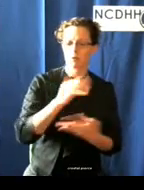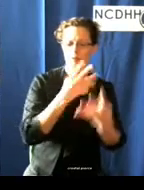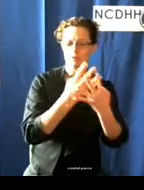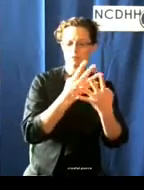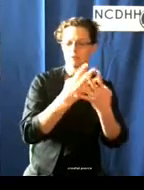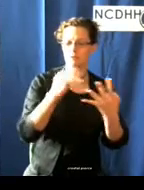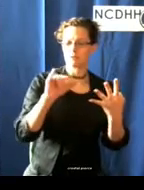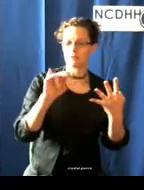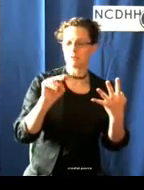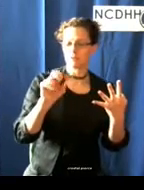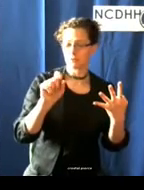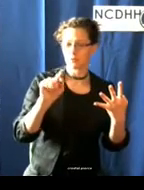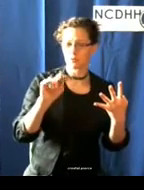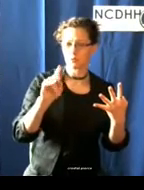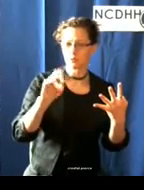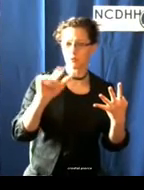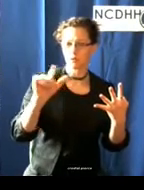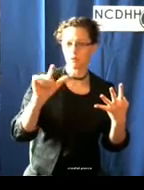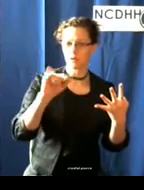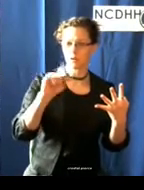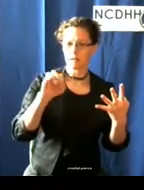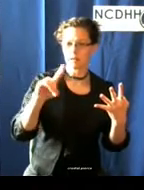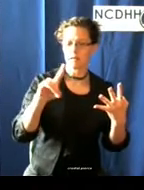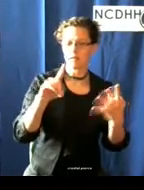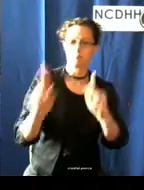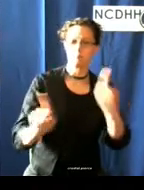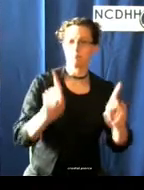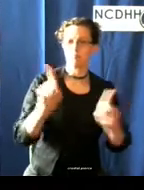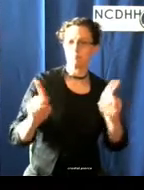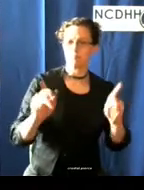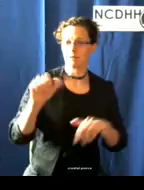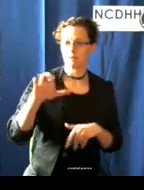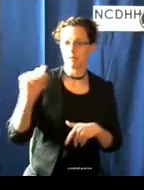WHICH PROVIDES THE UNITED STATES DEPARTMENT OF JUSTICE THE RIGHT